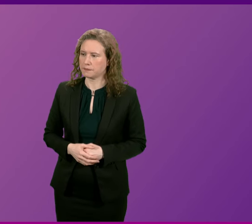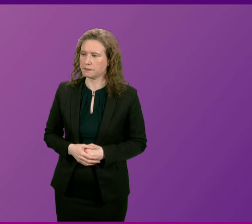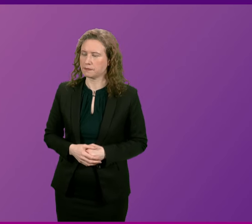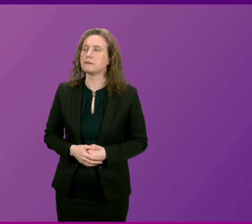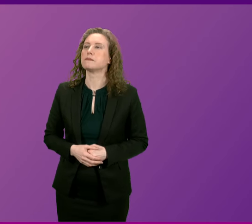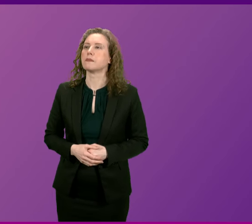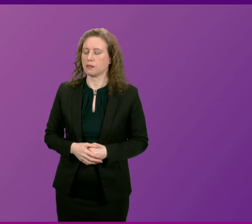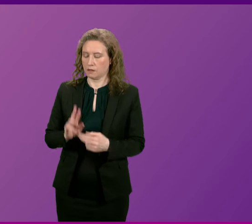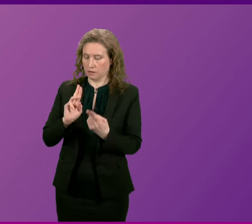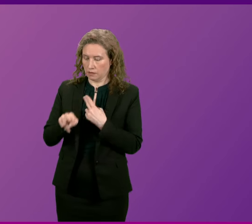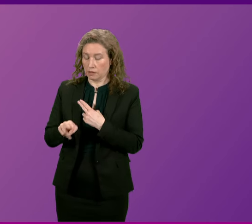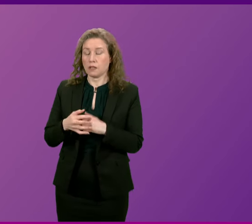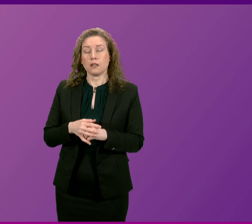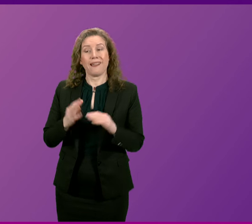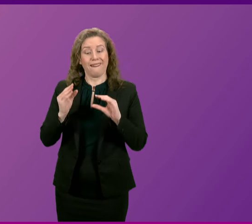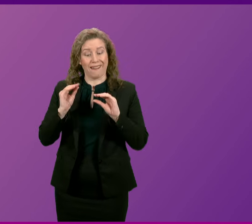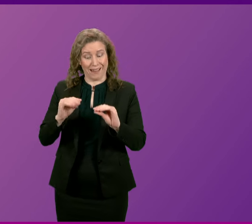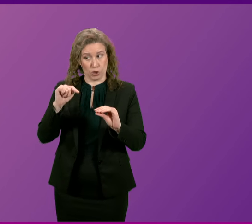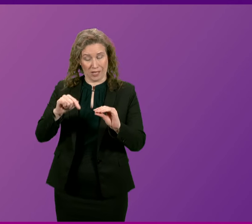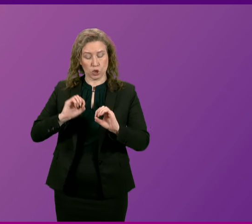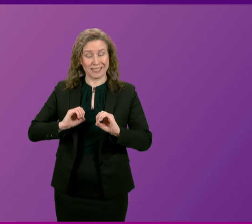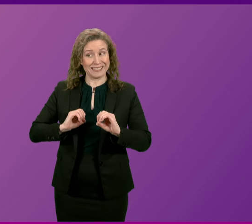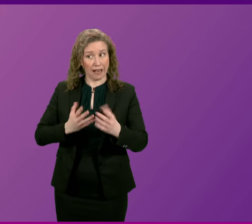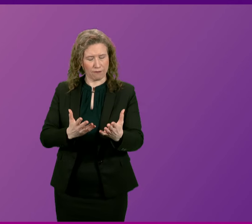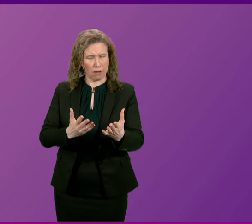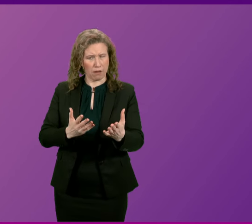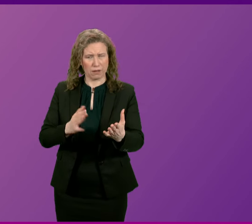On the question of education delivery, let me put on the record a few things